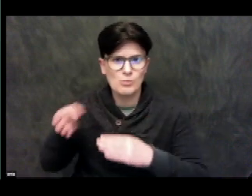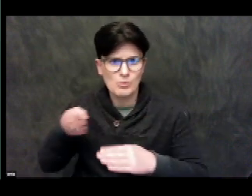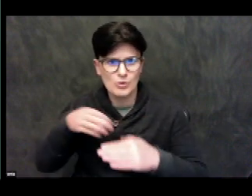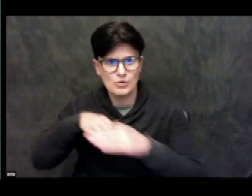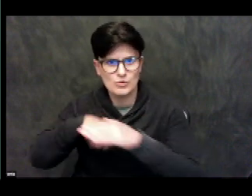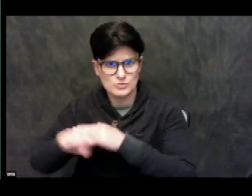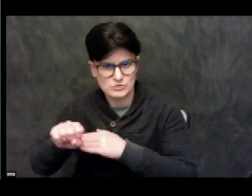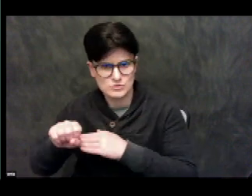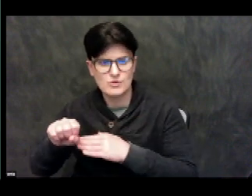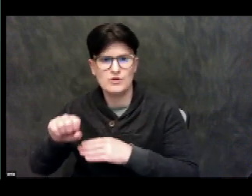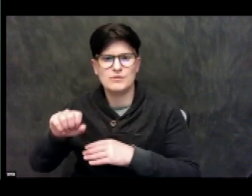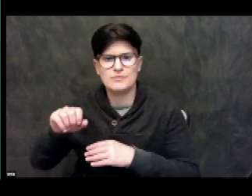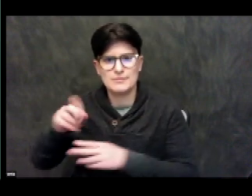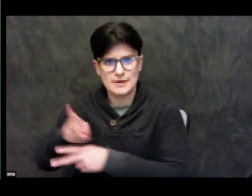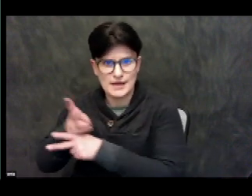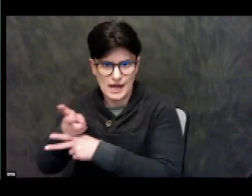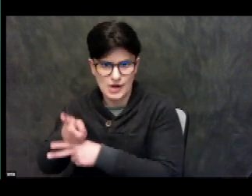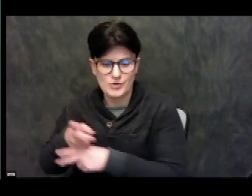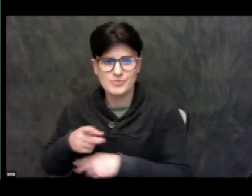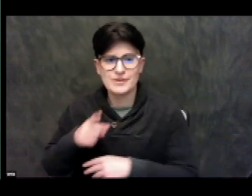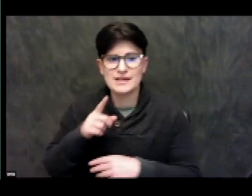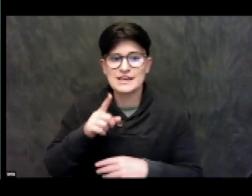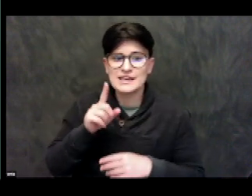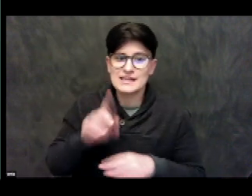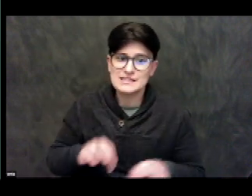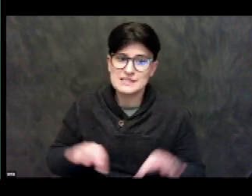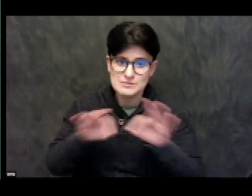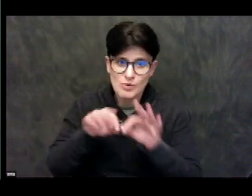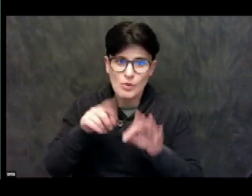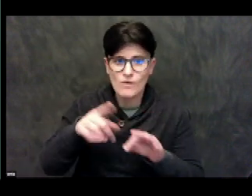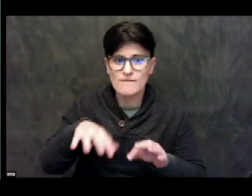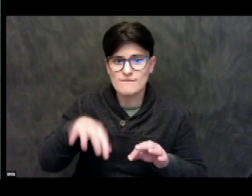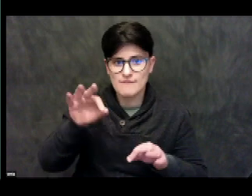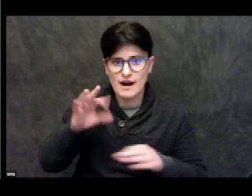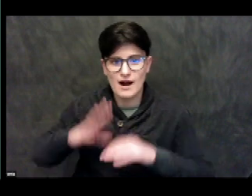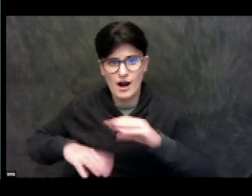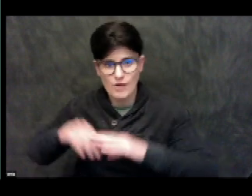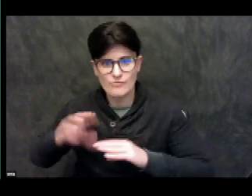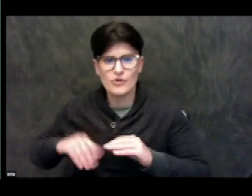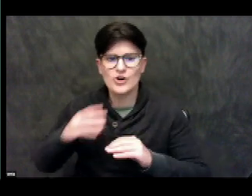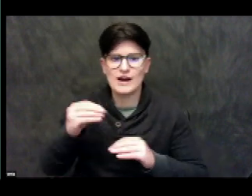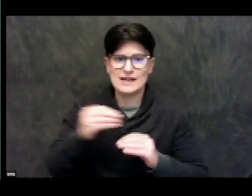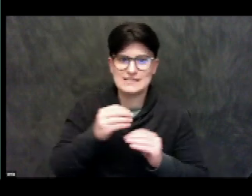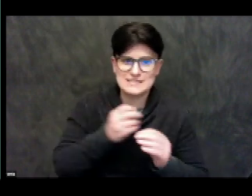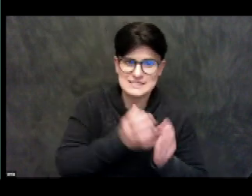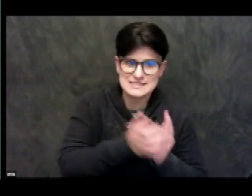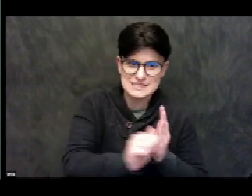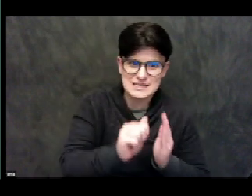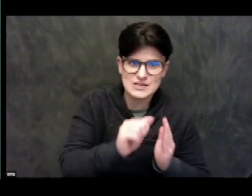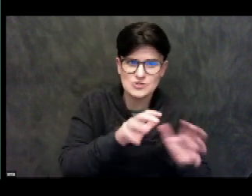comfort and skill set to better care for patients with physical disabilities who are trying to establish care in your office.